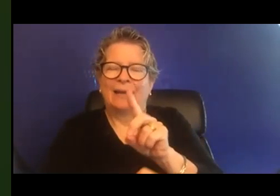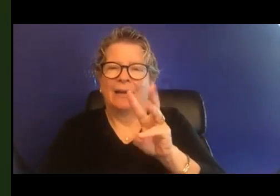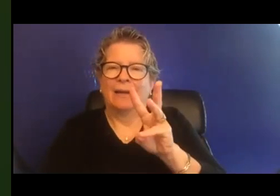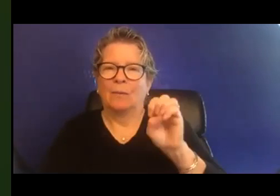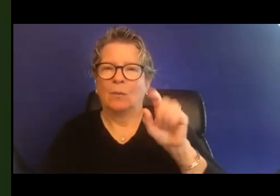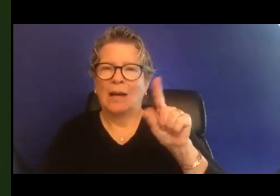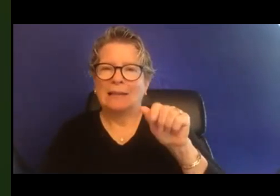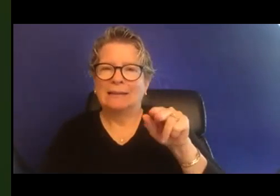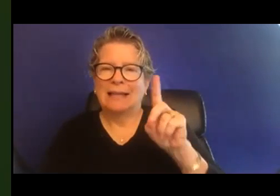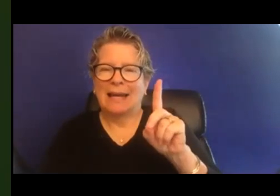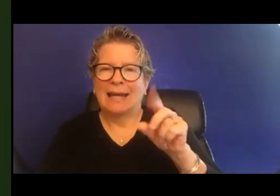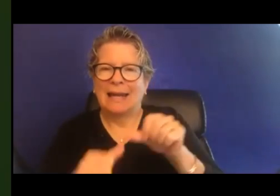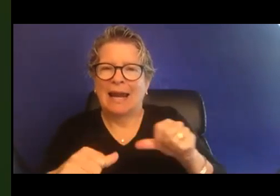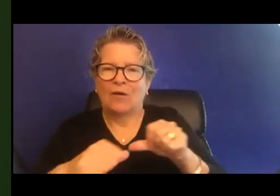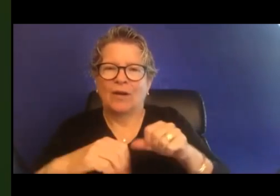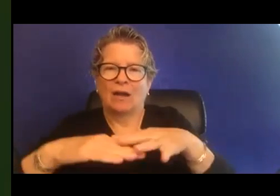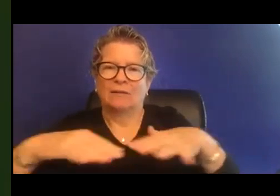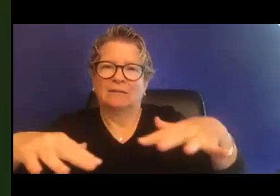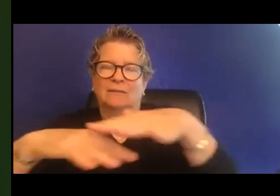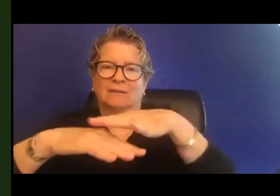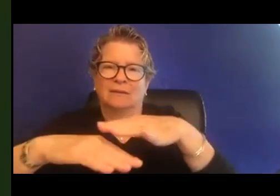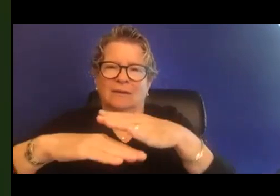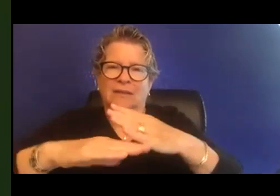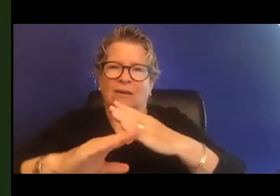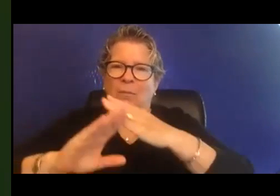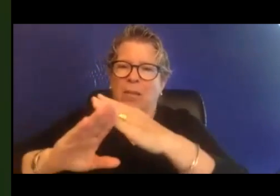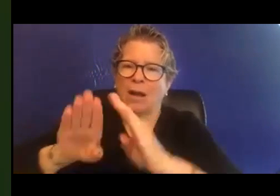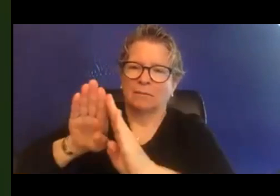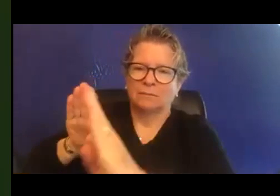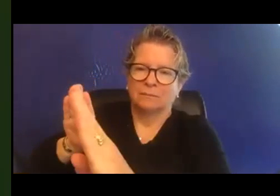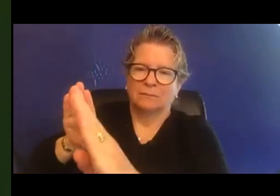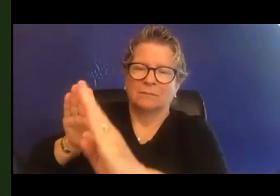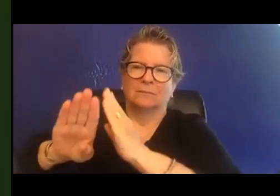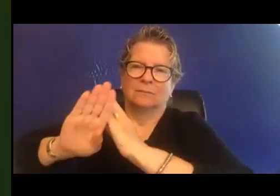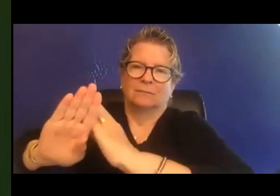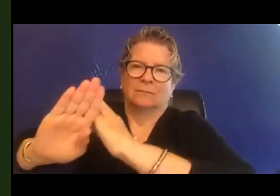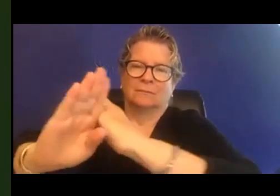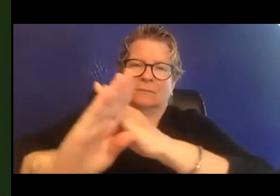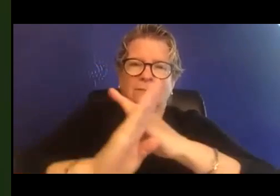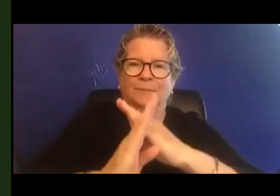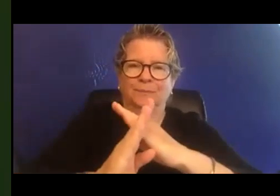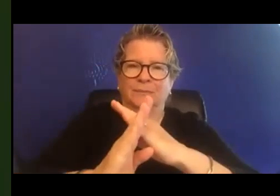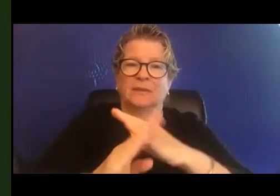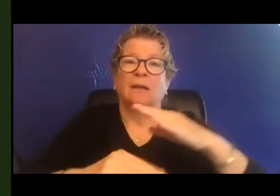This is a little bit different than what we'll be using, but similar. Once we are done with the construction, we'll take all